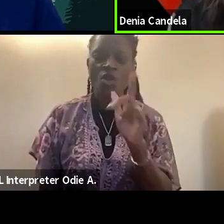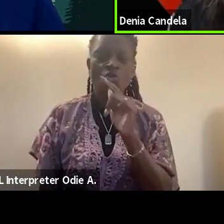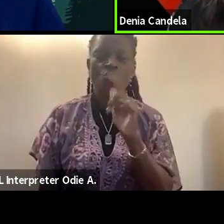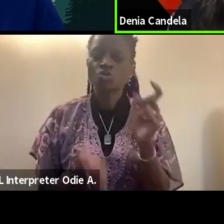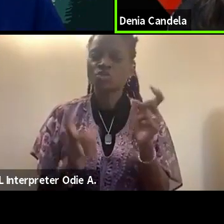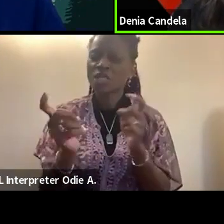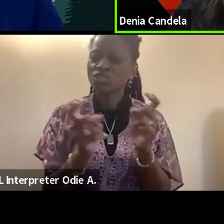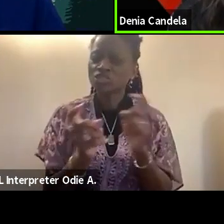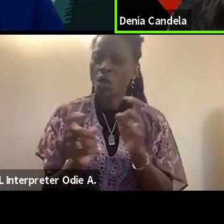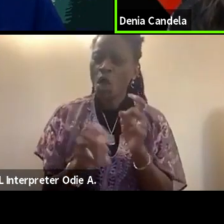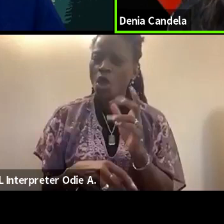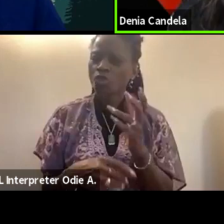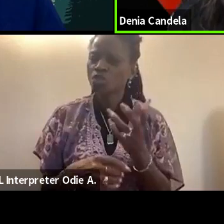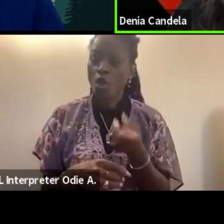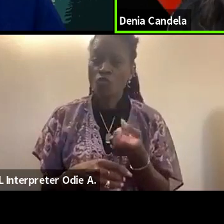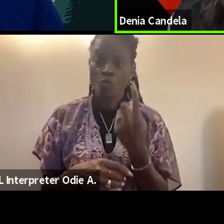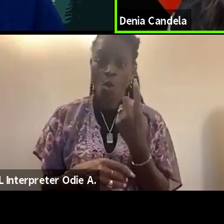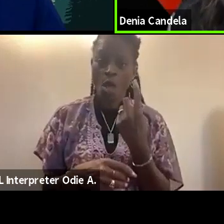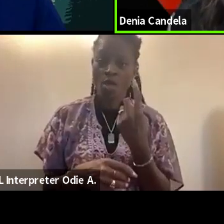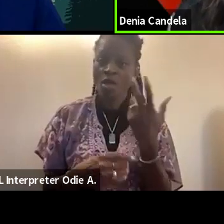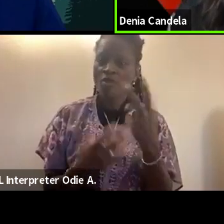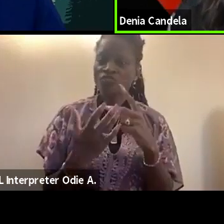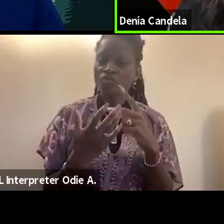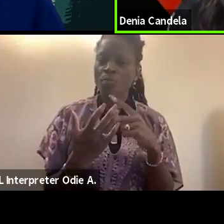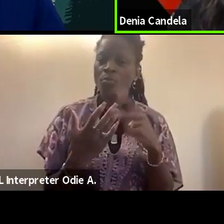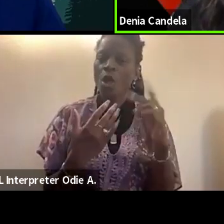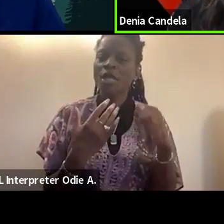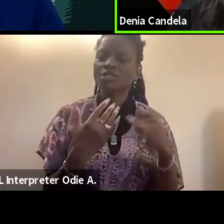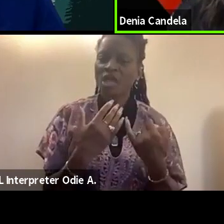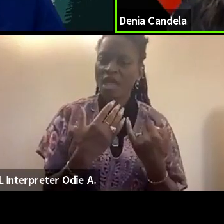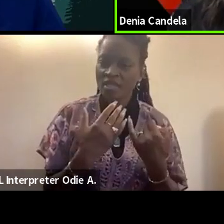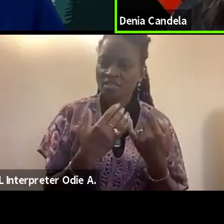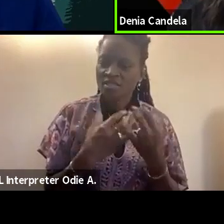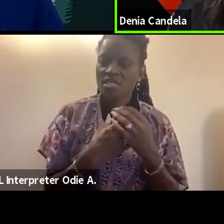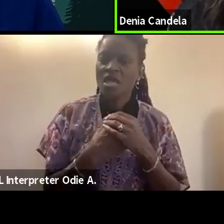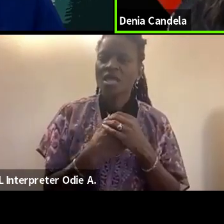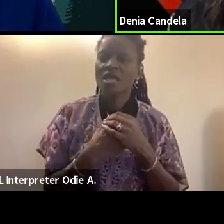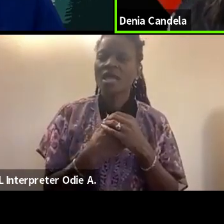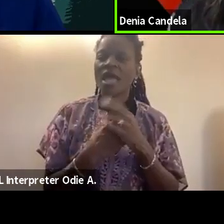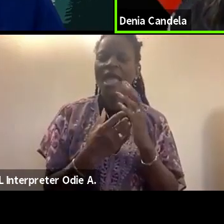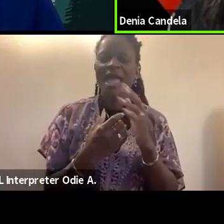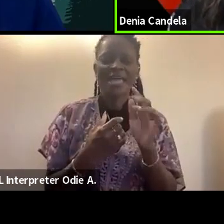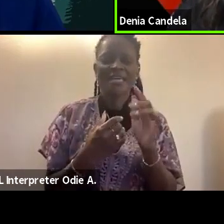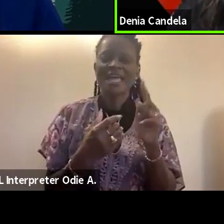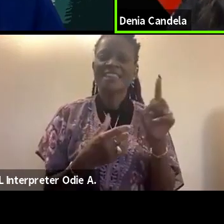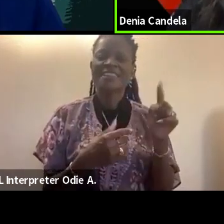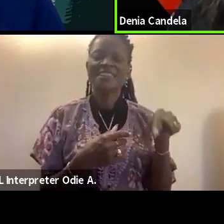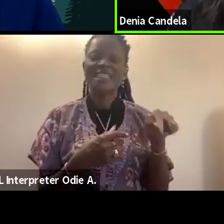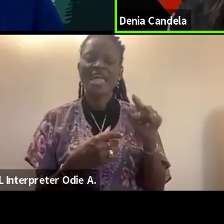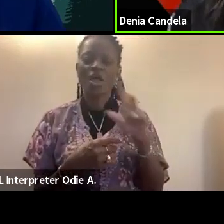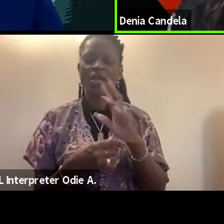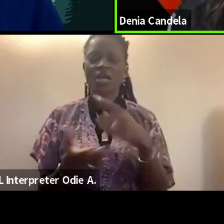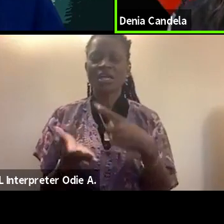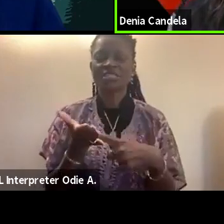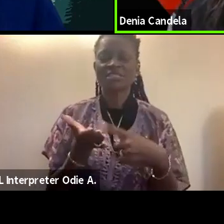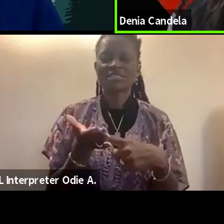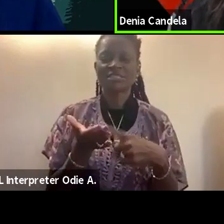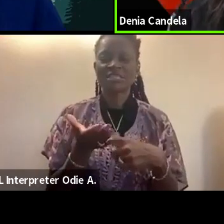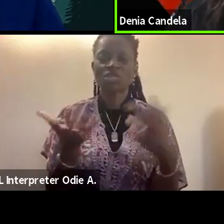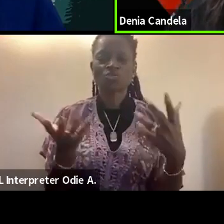with Latino service providers to give an overview of the efforts and partnerships that we have been working on at the community based organization level.